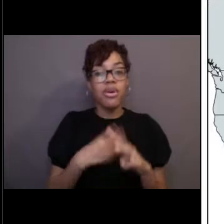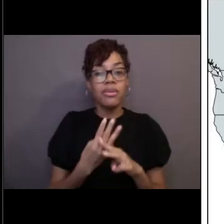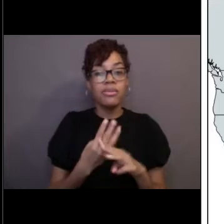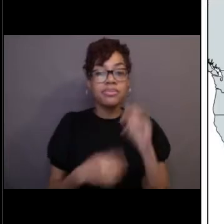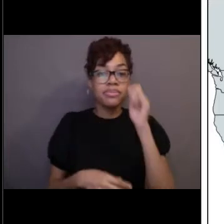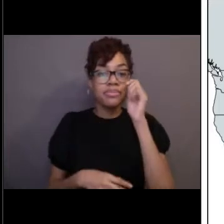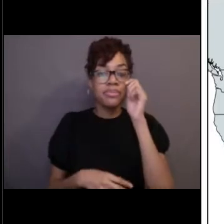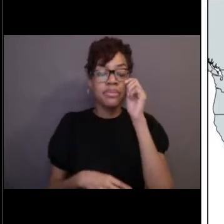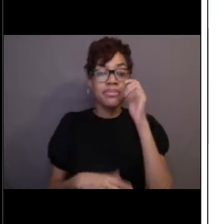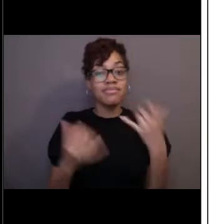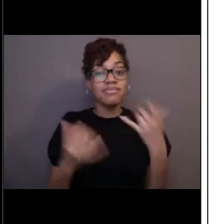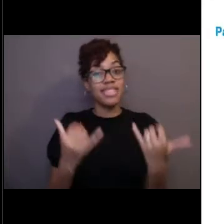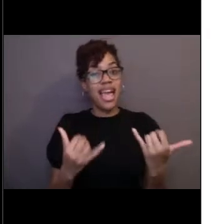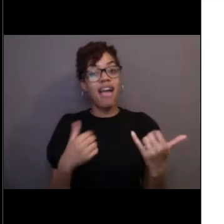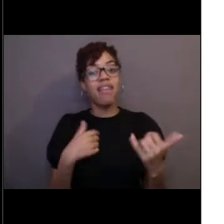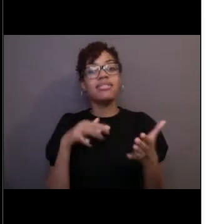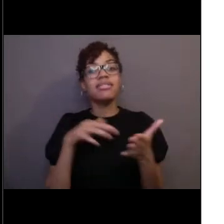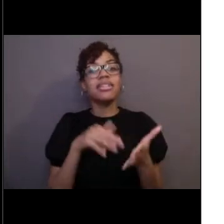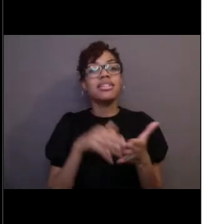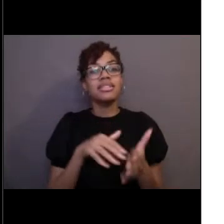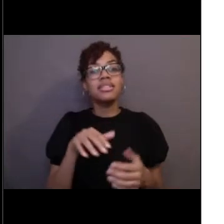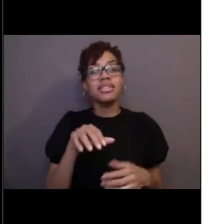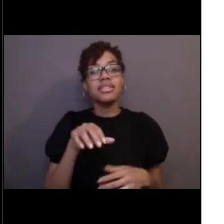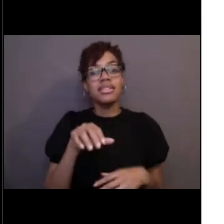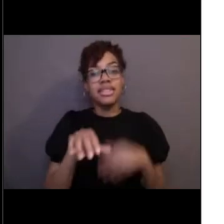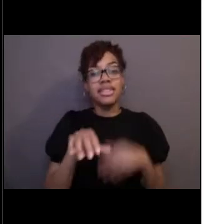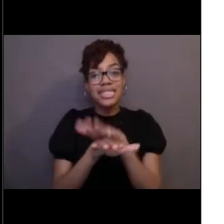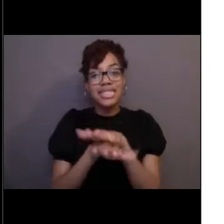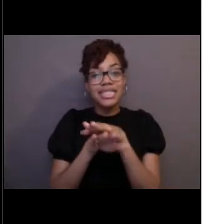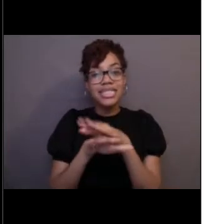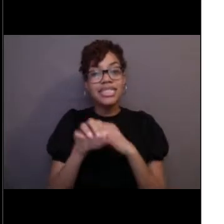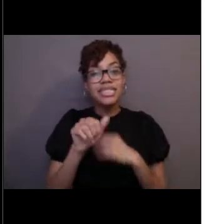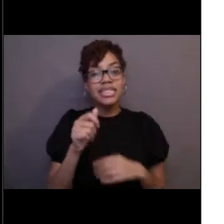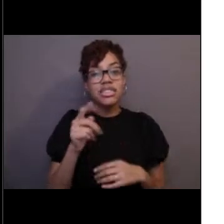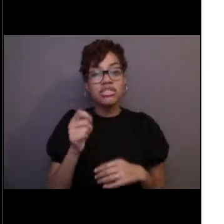Now I study sea turtles in the Northwest Atlantic.